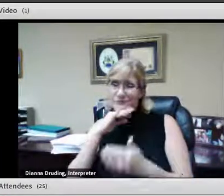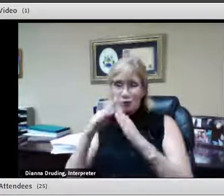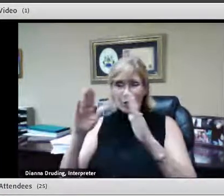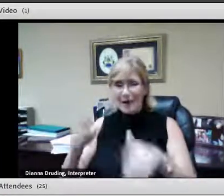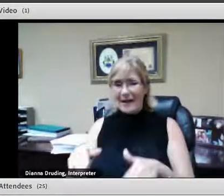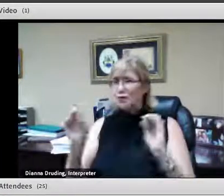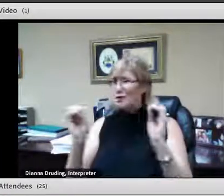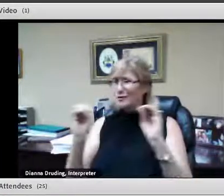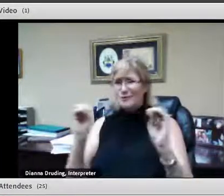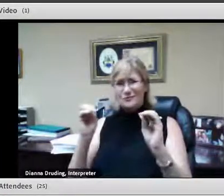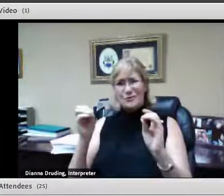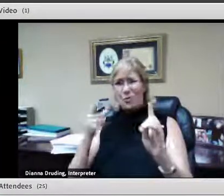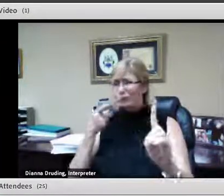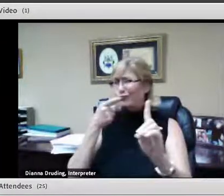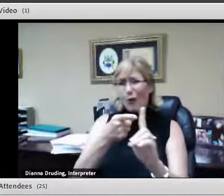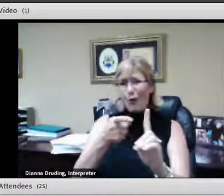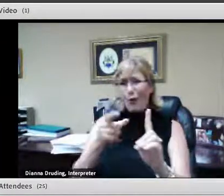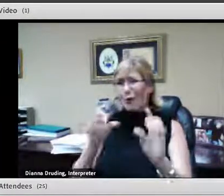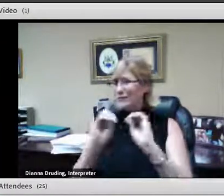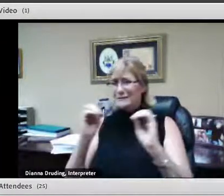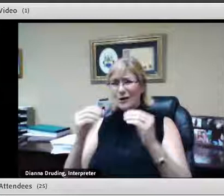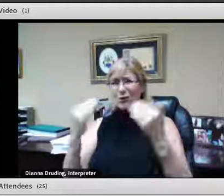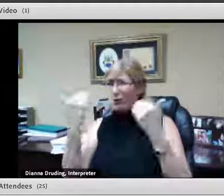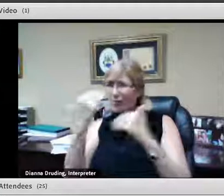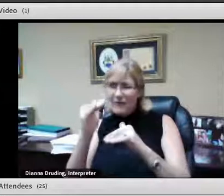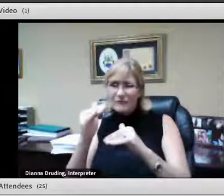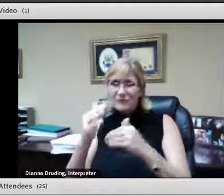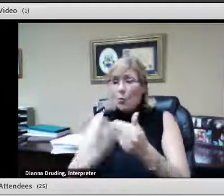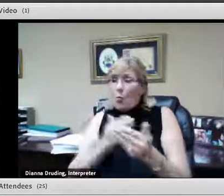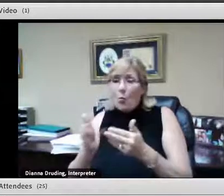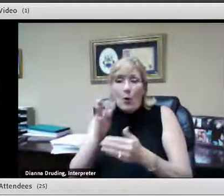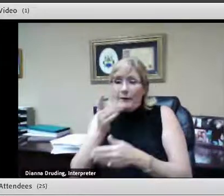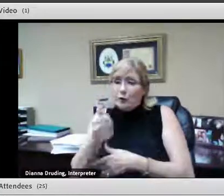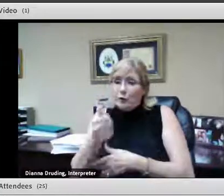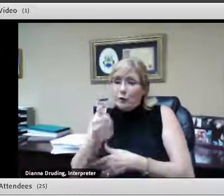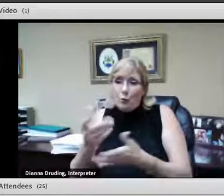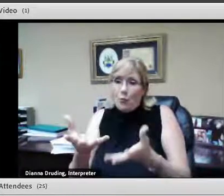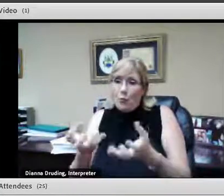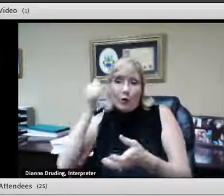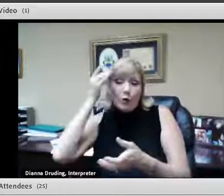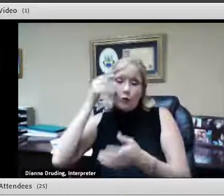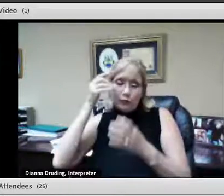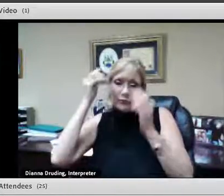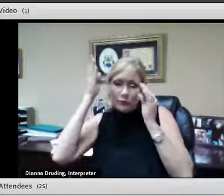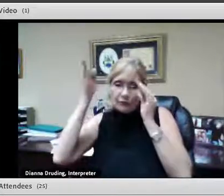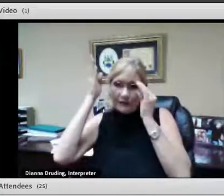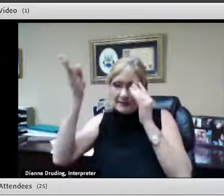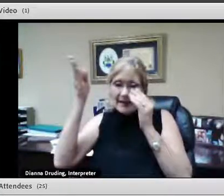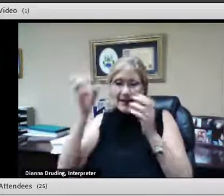There's no way to win. It's just whatever you want to create and whatever you want to do with it, which is what lends itself so well